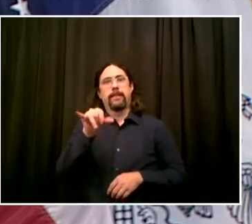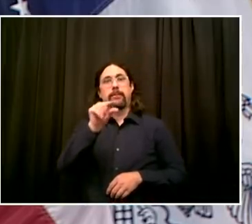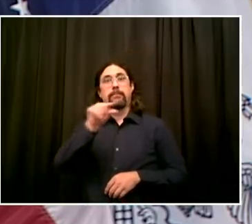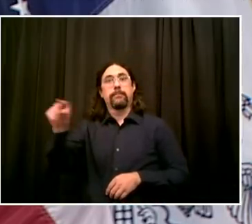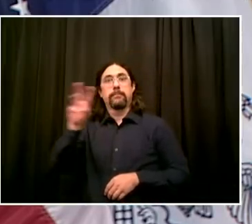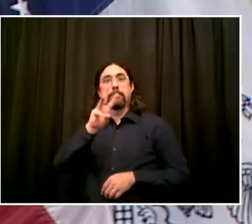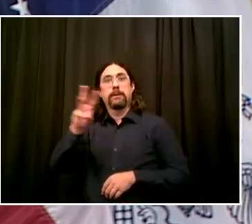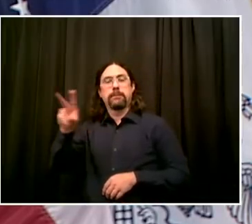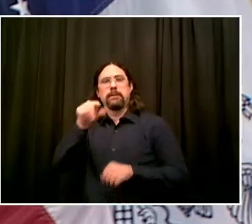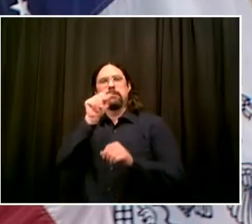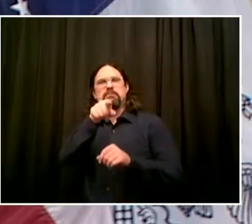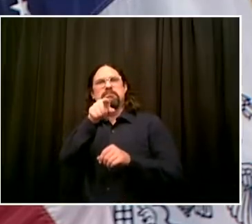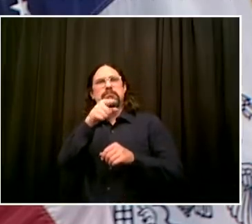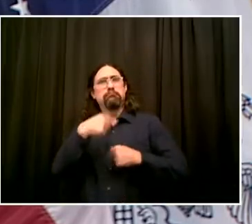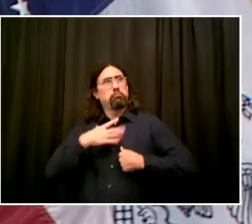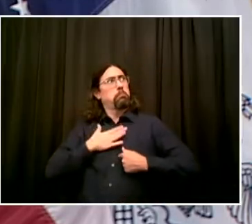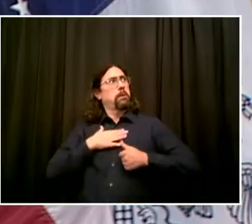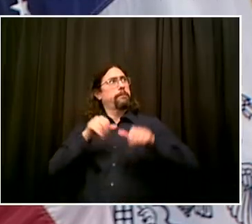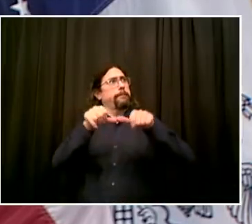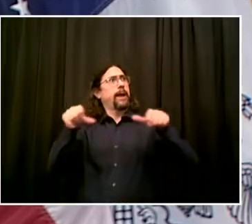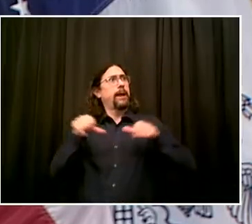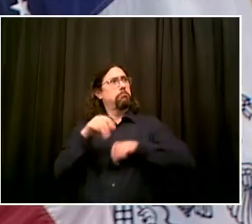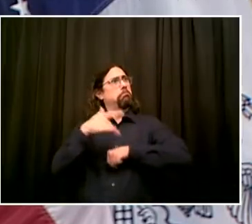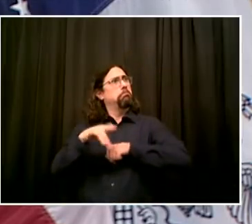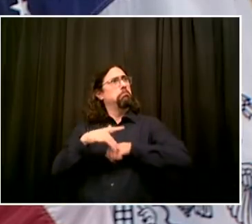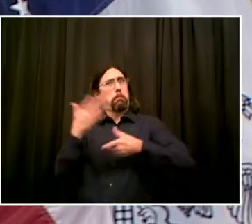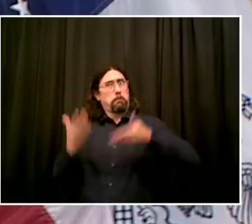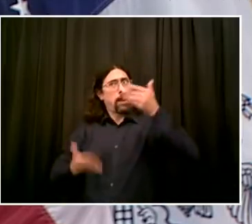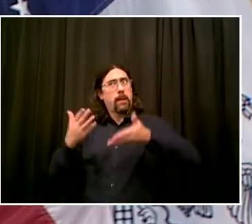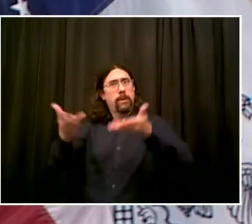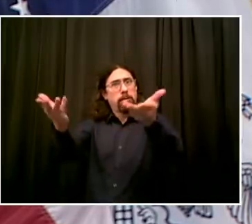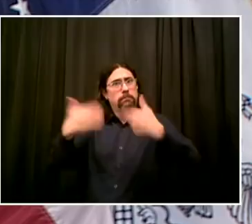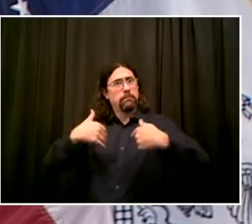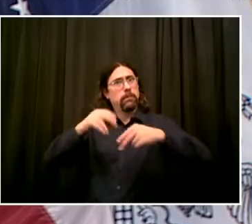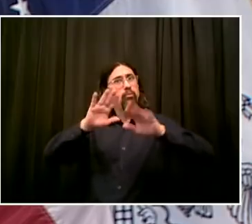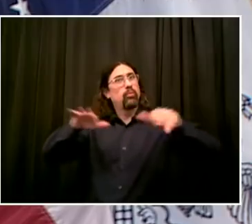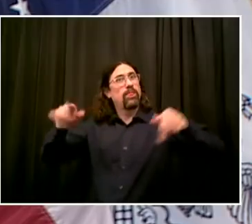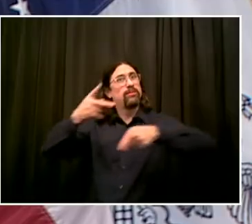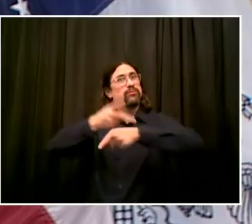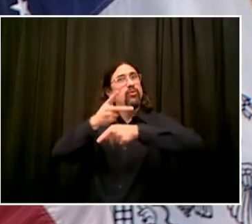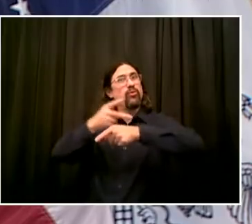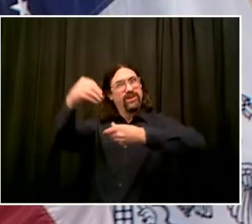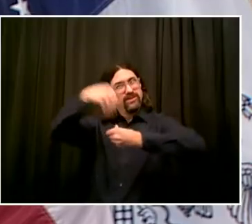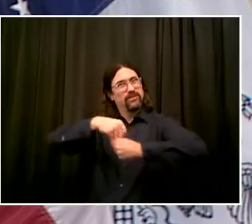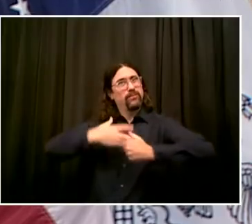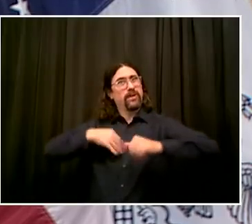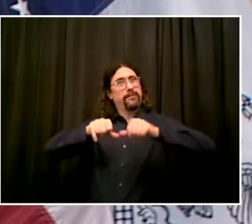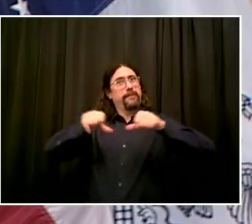THE SECOND QUESTION IS ONCE AGAIN, WE DO NOT